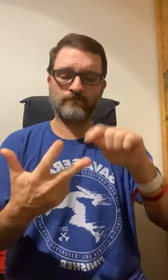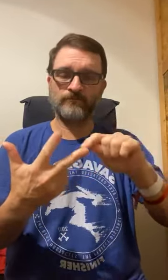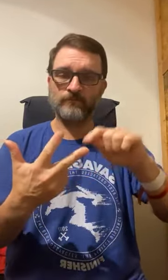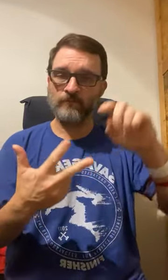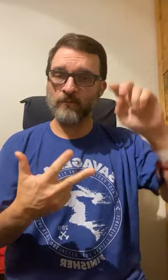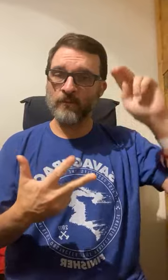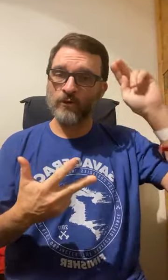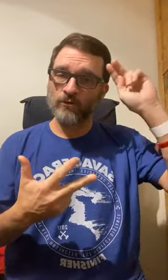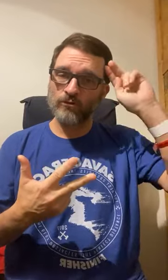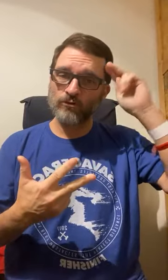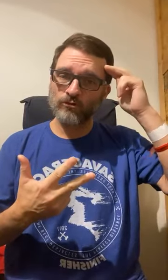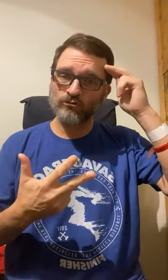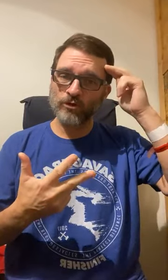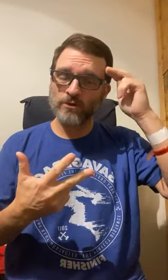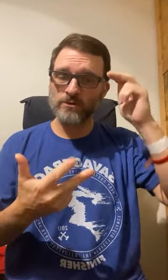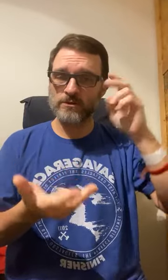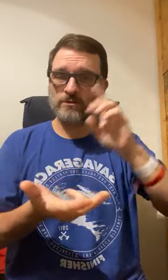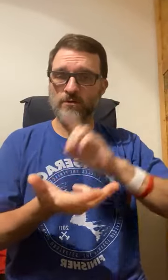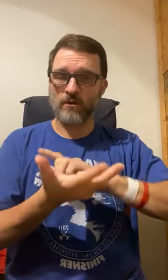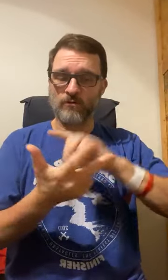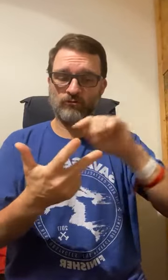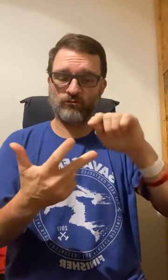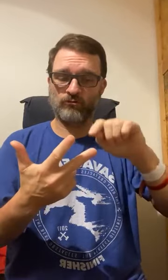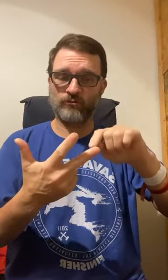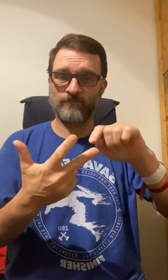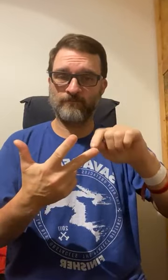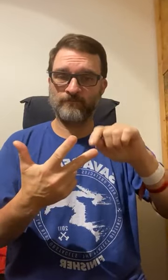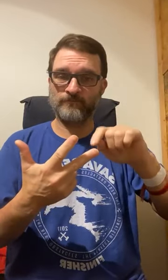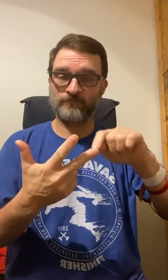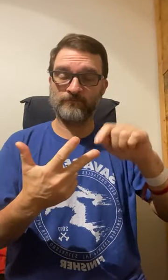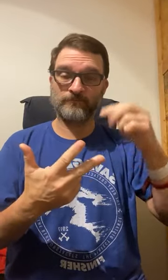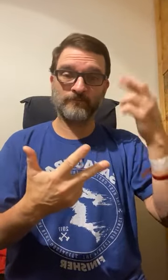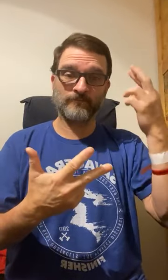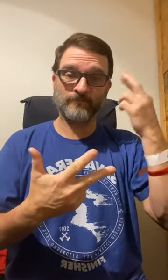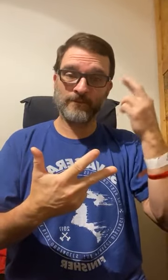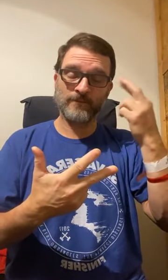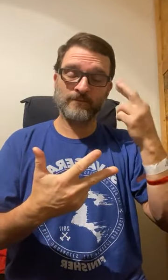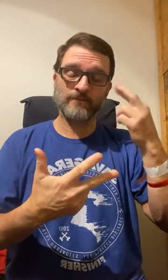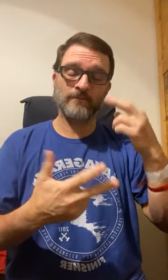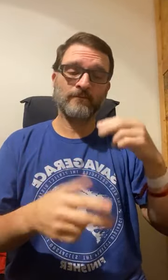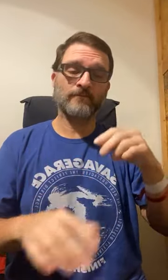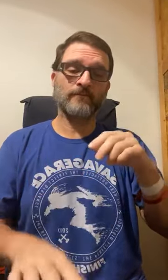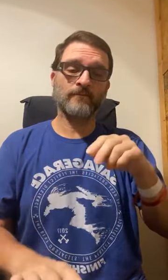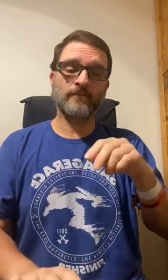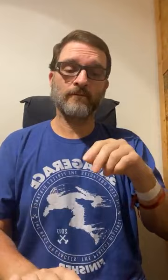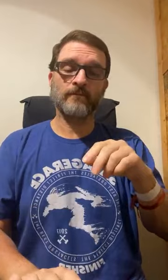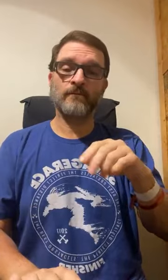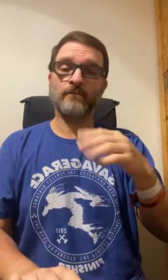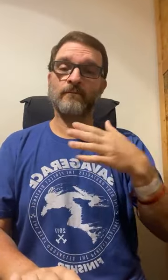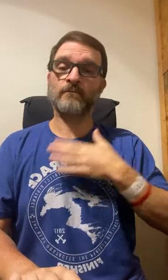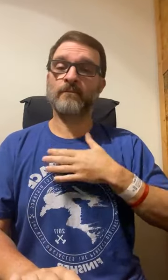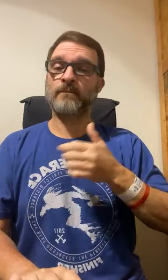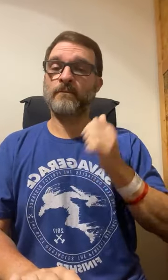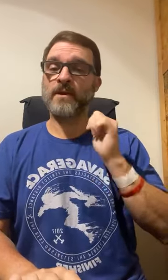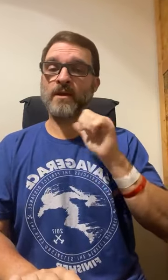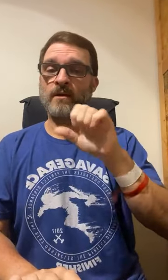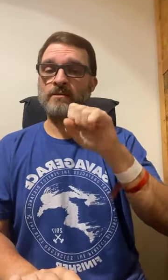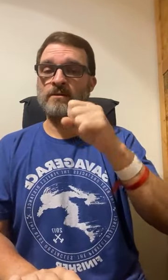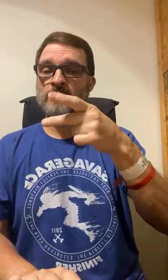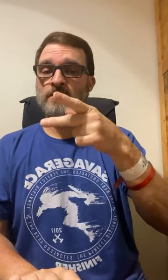3rd one was a neurologist doctor The reason for this